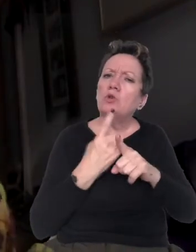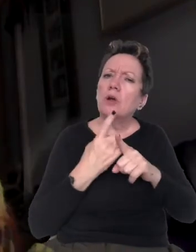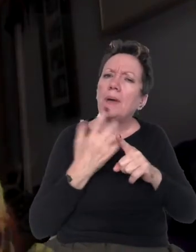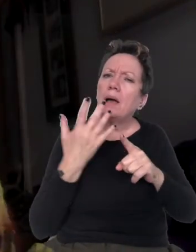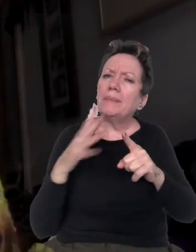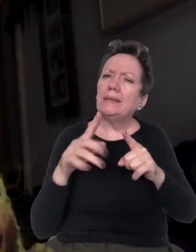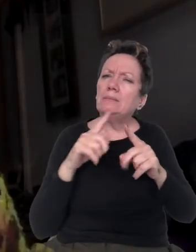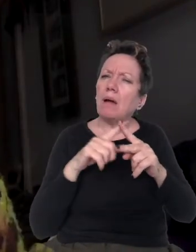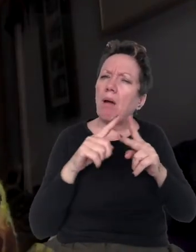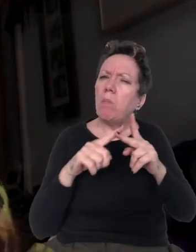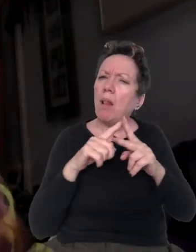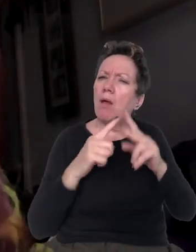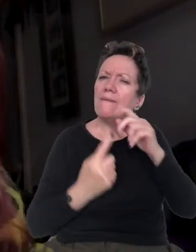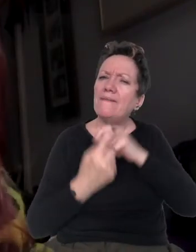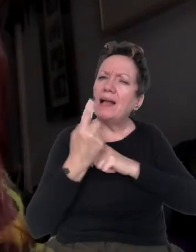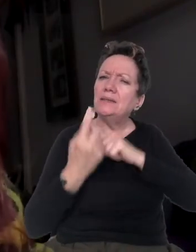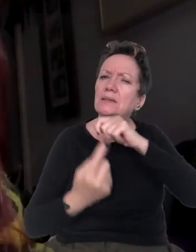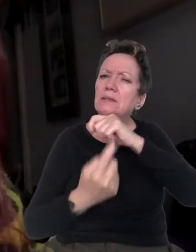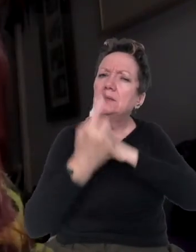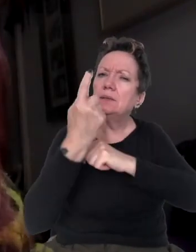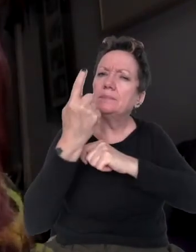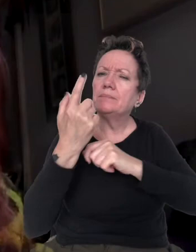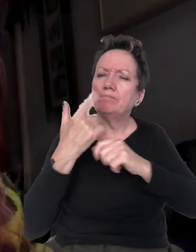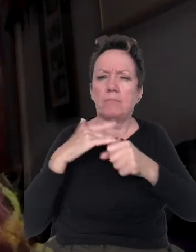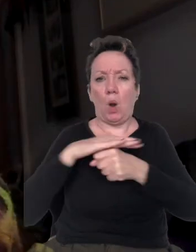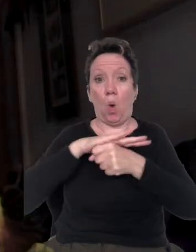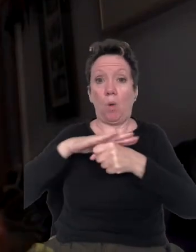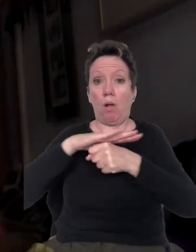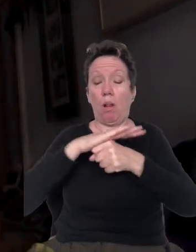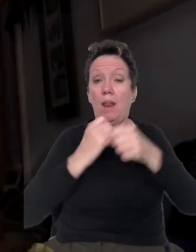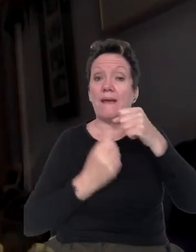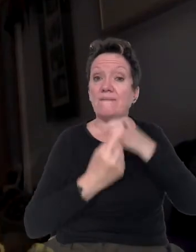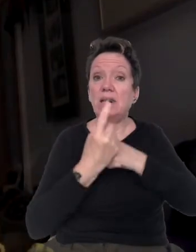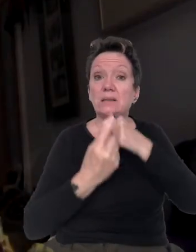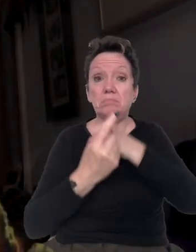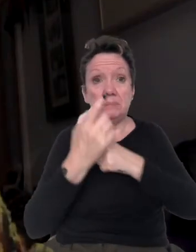then local events that have been, um, uh, really well received.